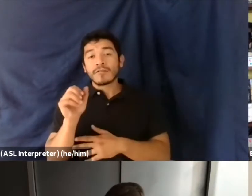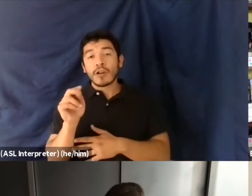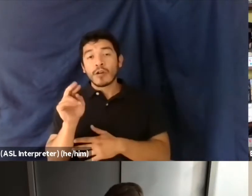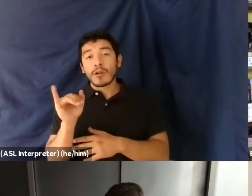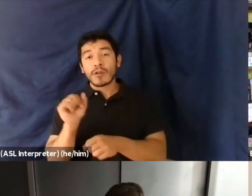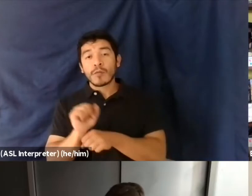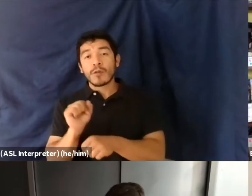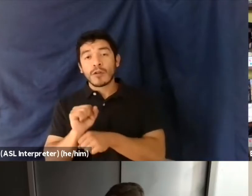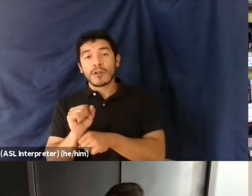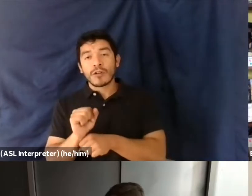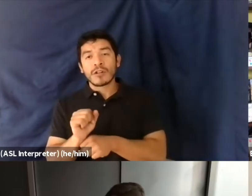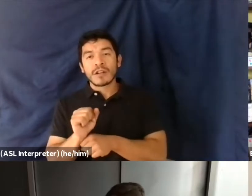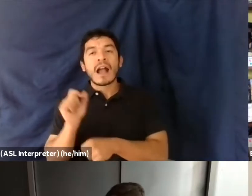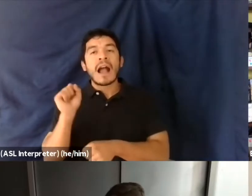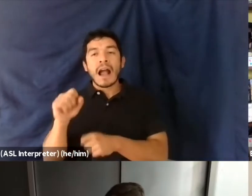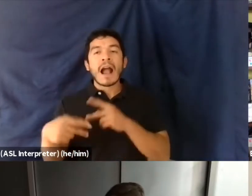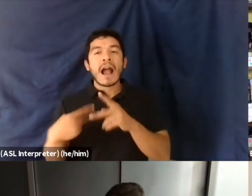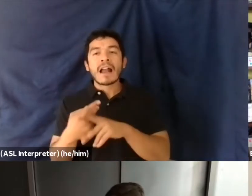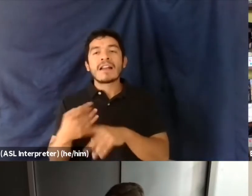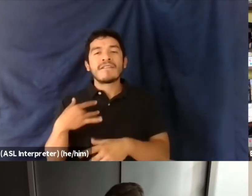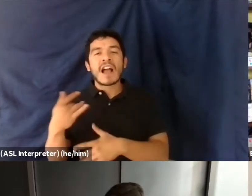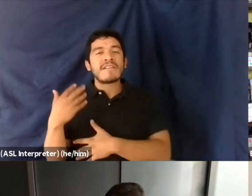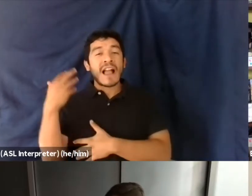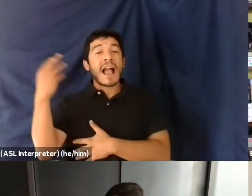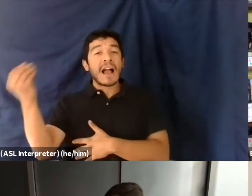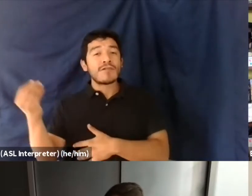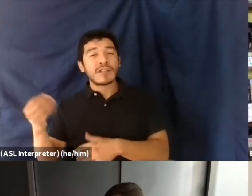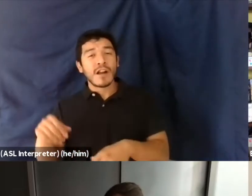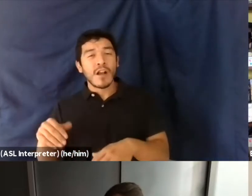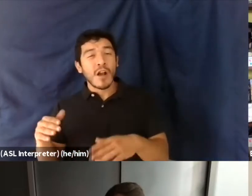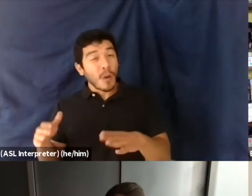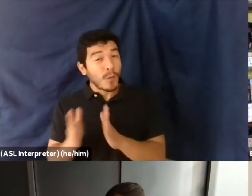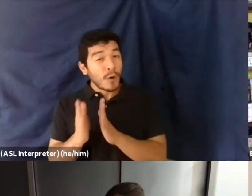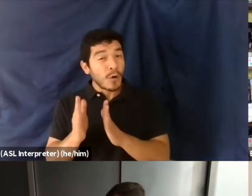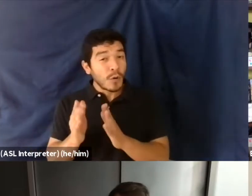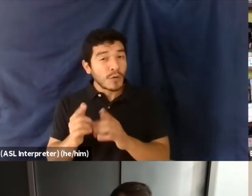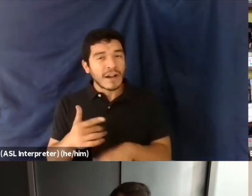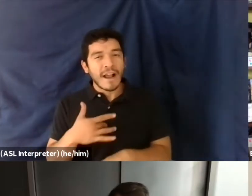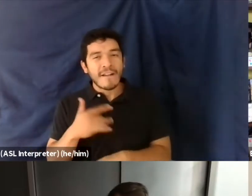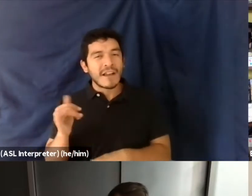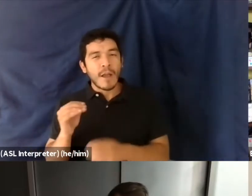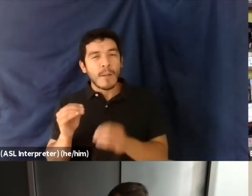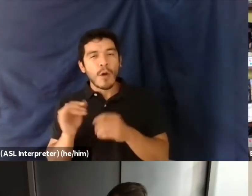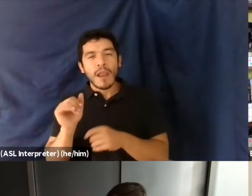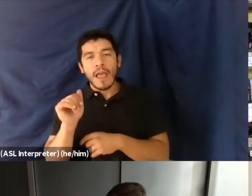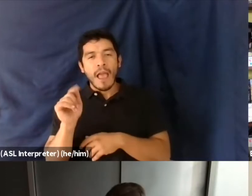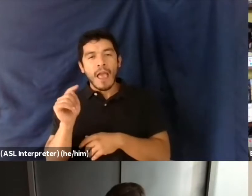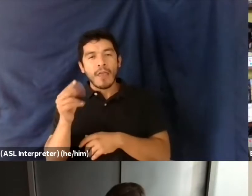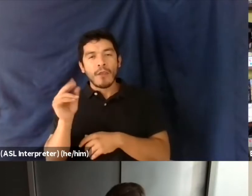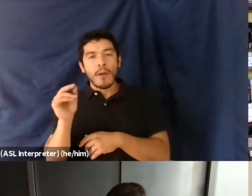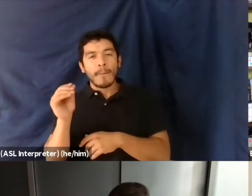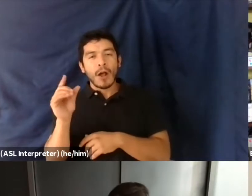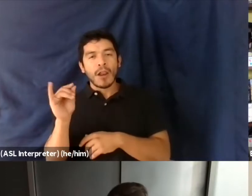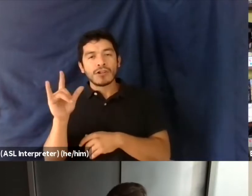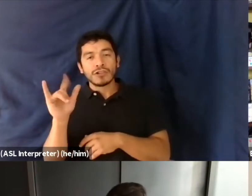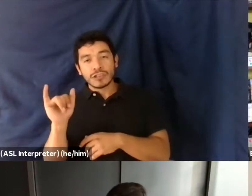you know, it can kind of have an outsider approach too. I think that more like anthropological sort of documentation